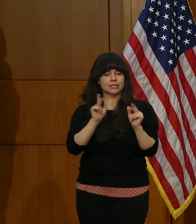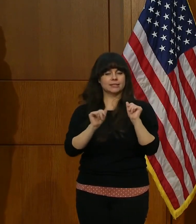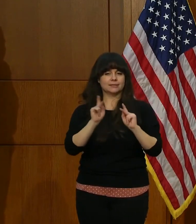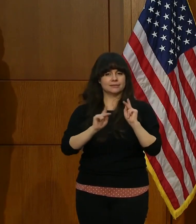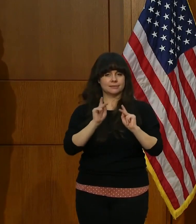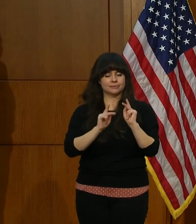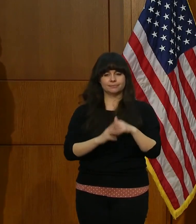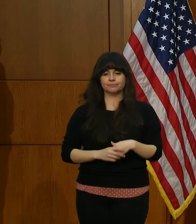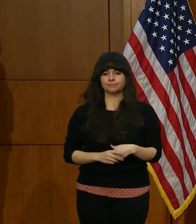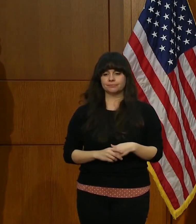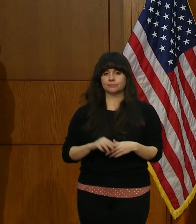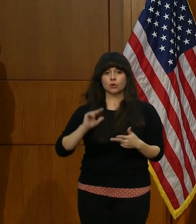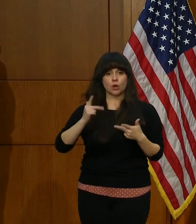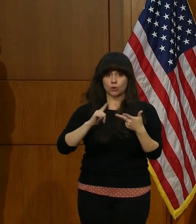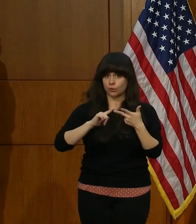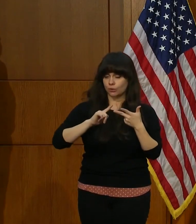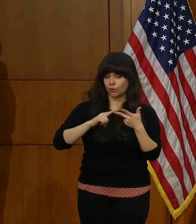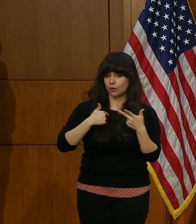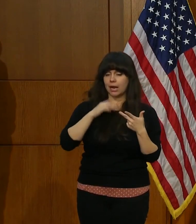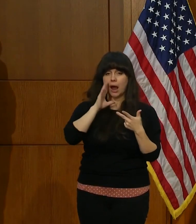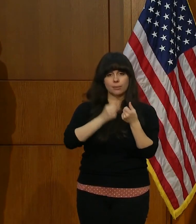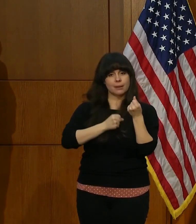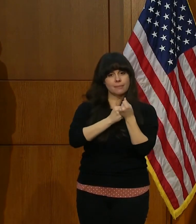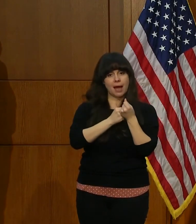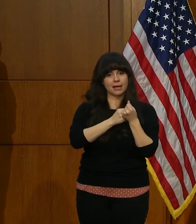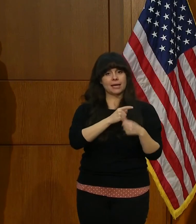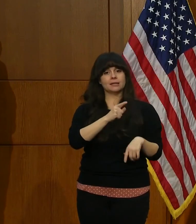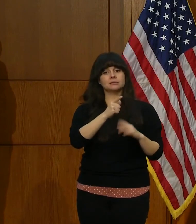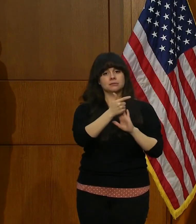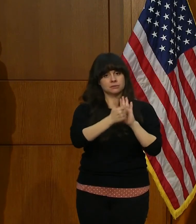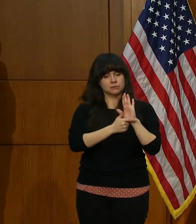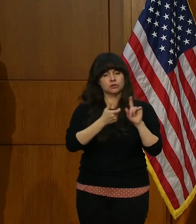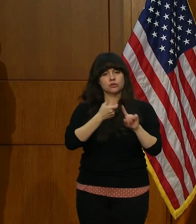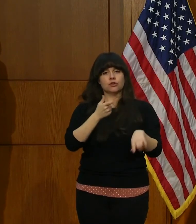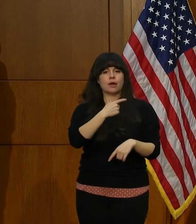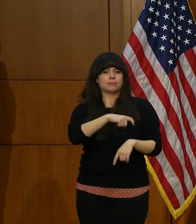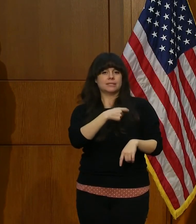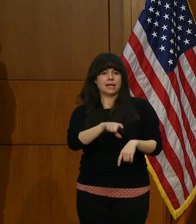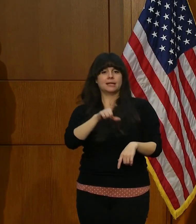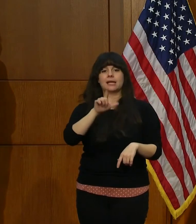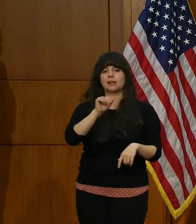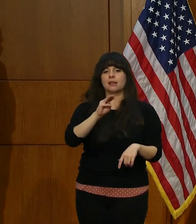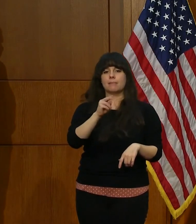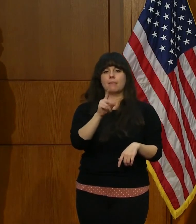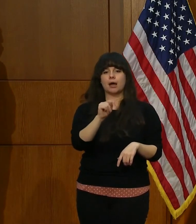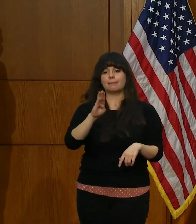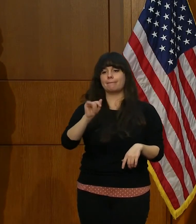TOE ALL VIRGINIANS. AND THIRD.